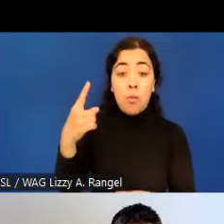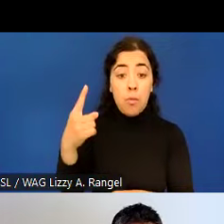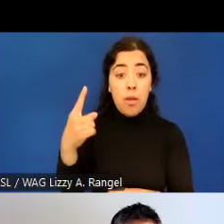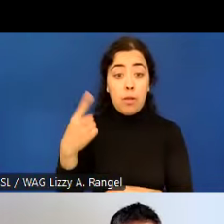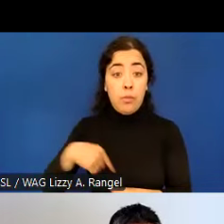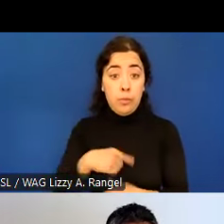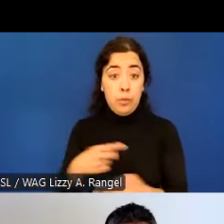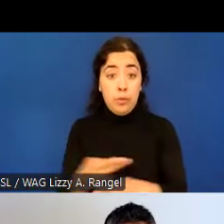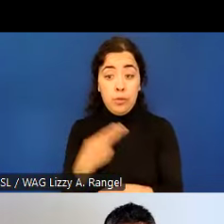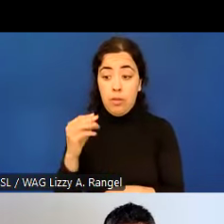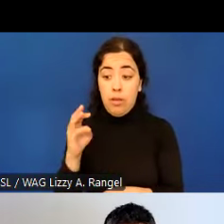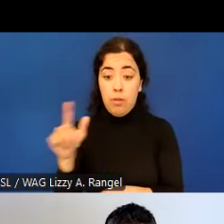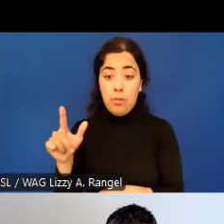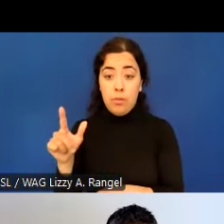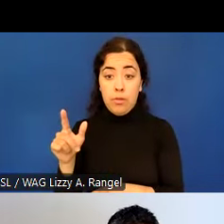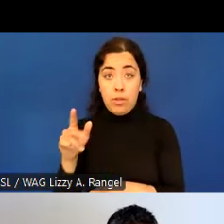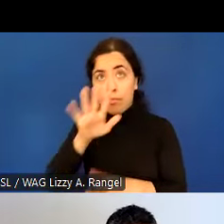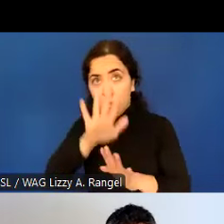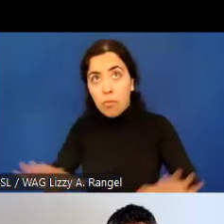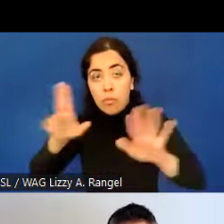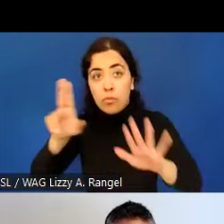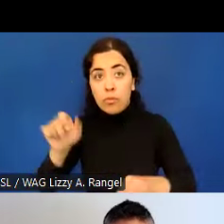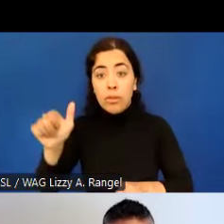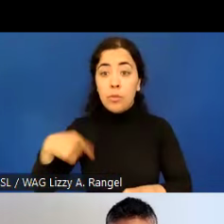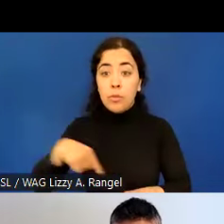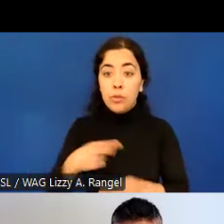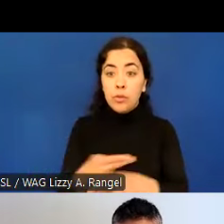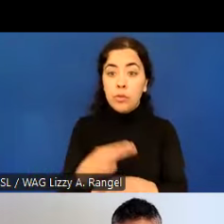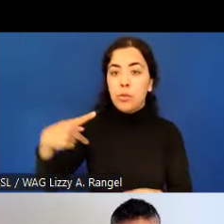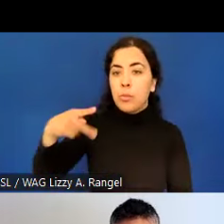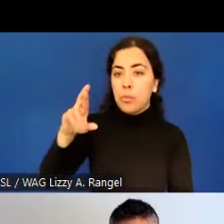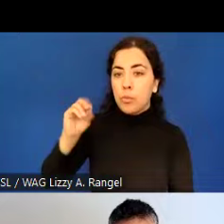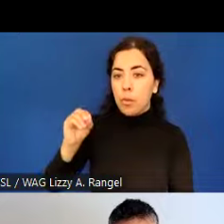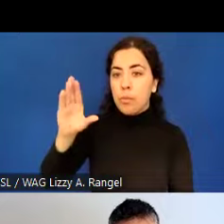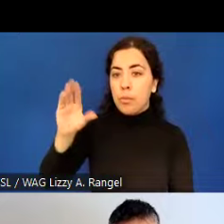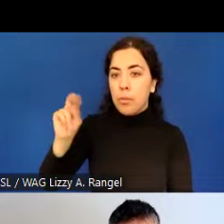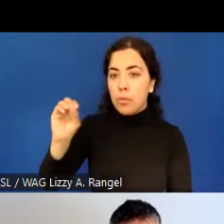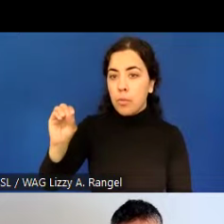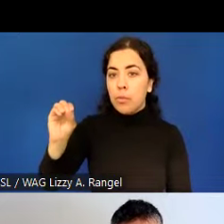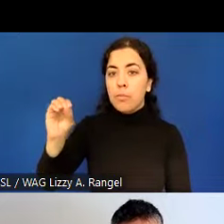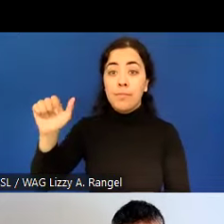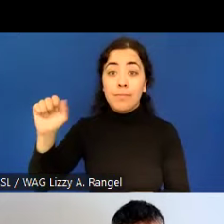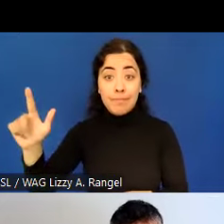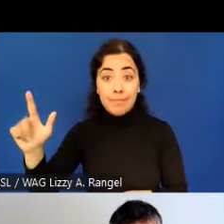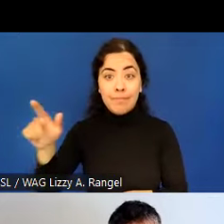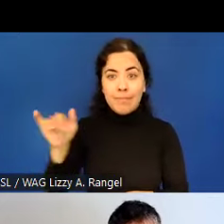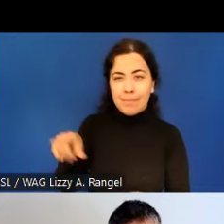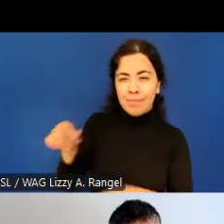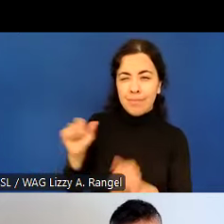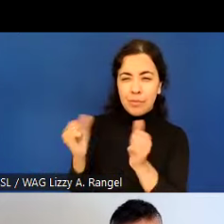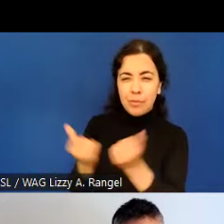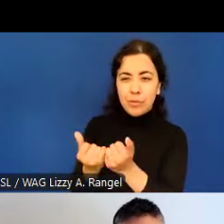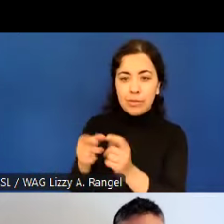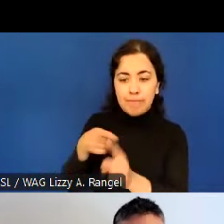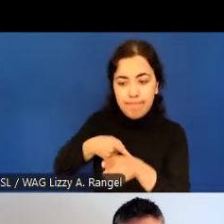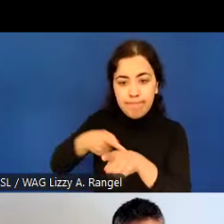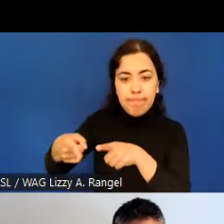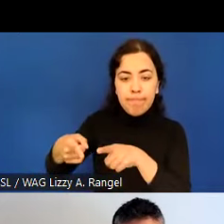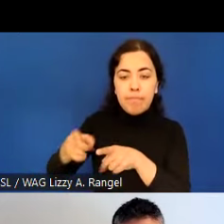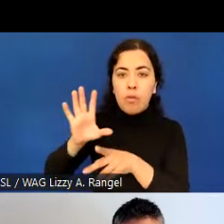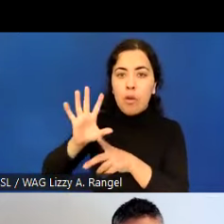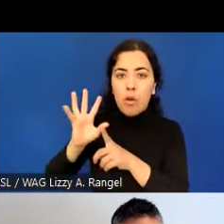the United States context is pro bono ASL which is an agency that specializes in culturally specific